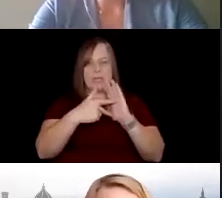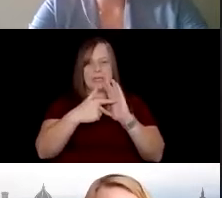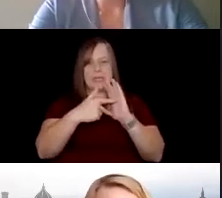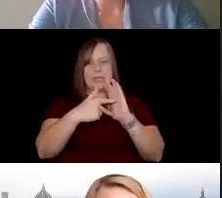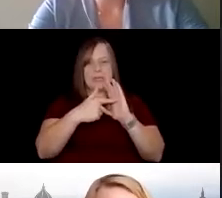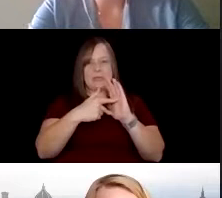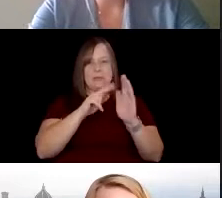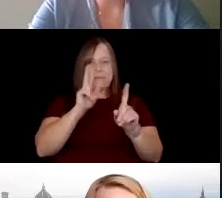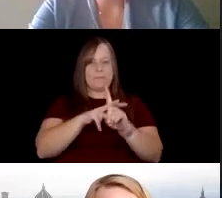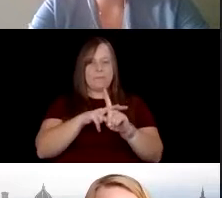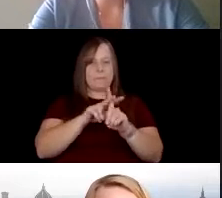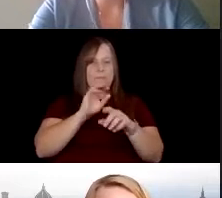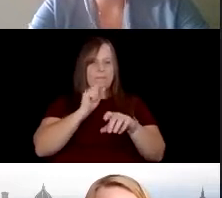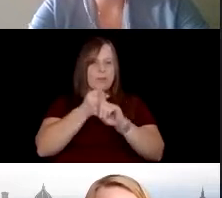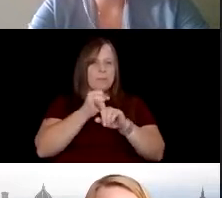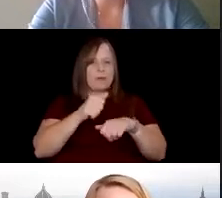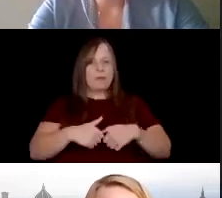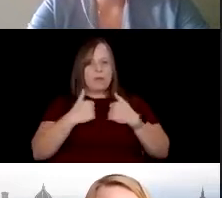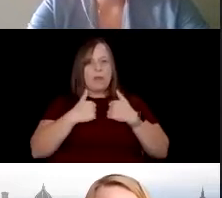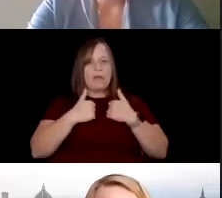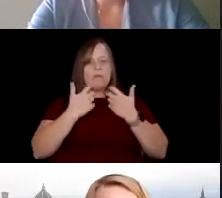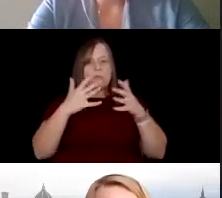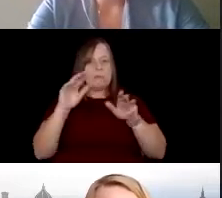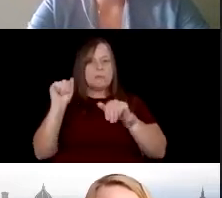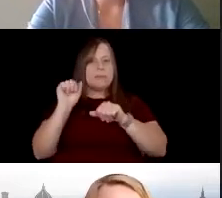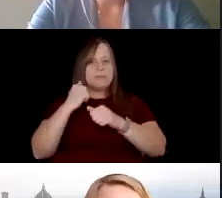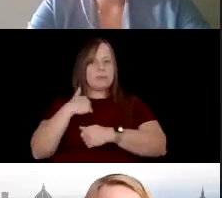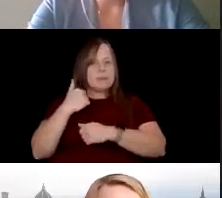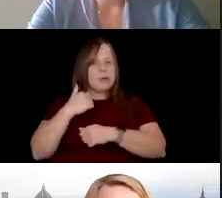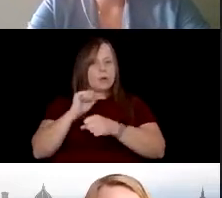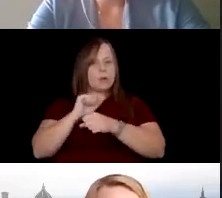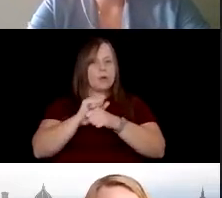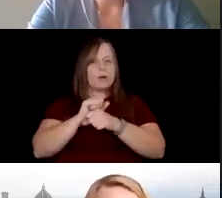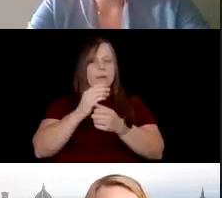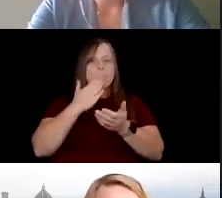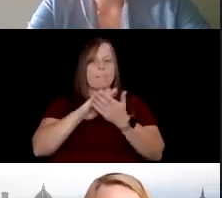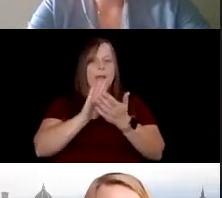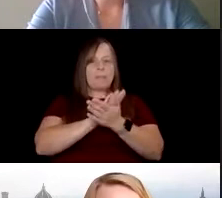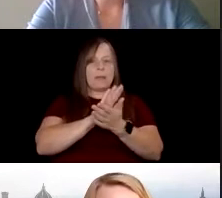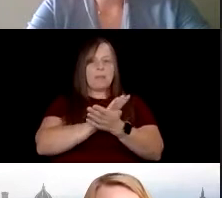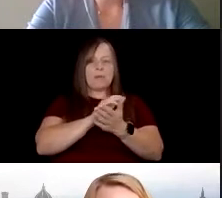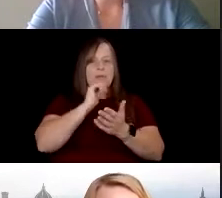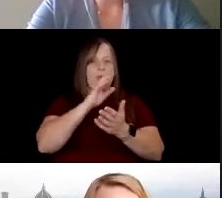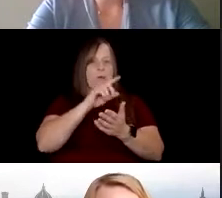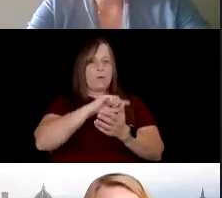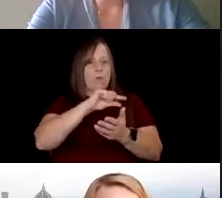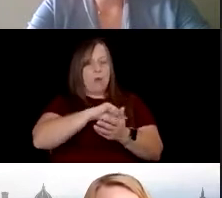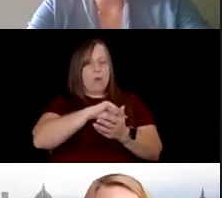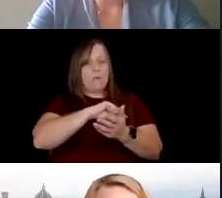it has on your life after you've left the military. So bad paper discharge can mean that you are ineligible for certain VA benefits,